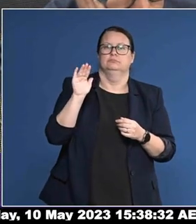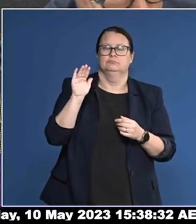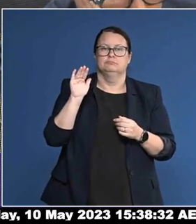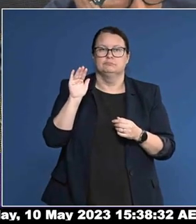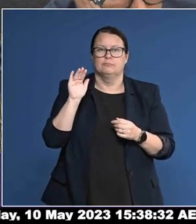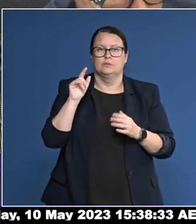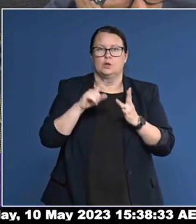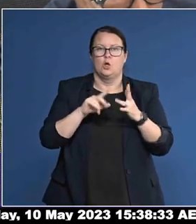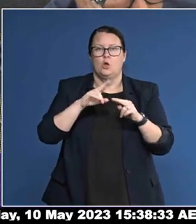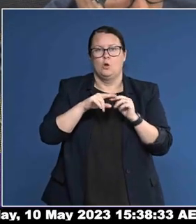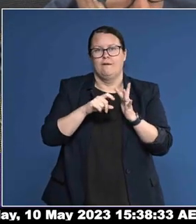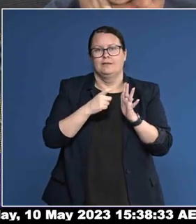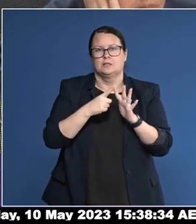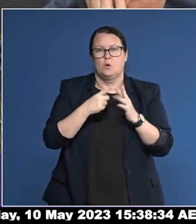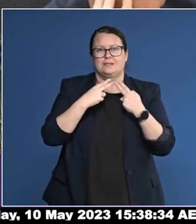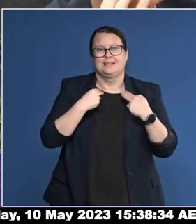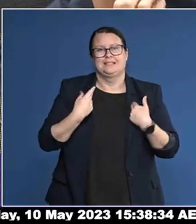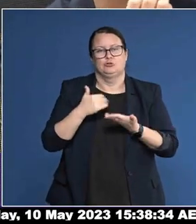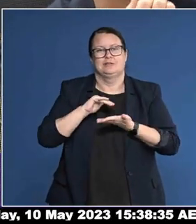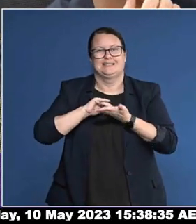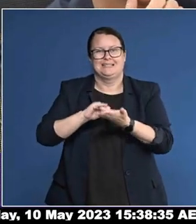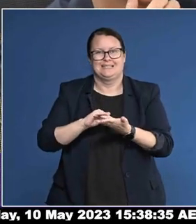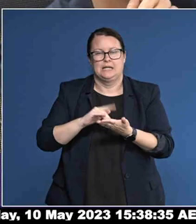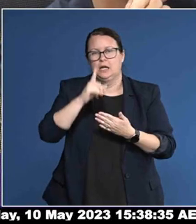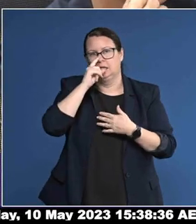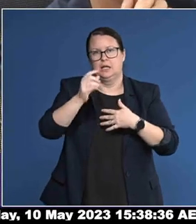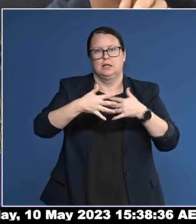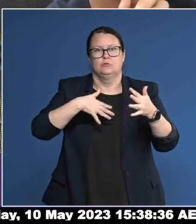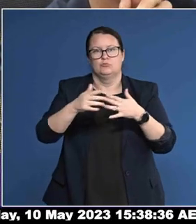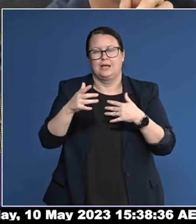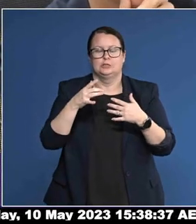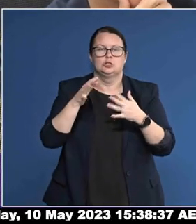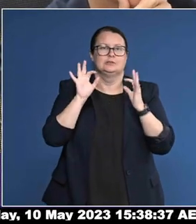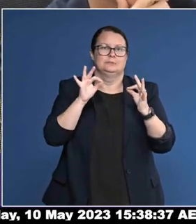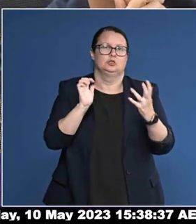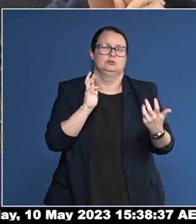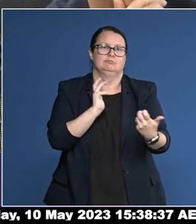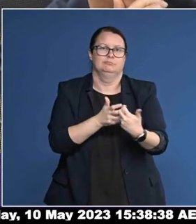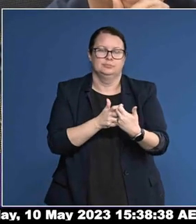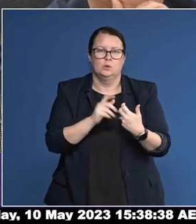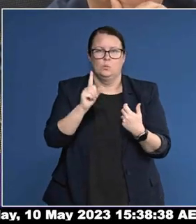Solicitor Assisting and arrangements can be made as to what any relevant extension might